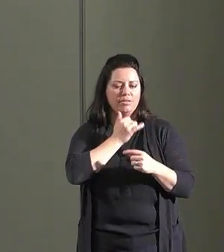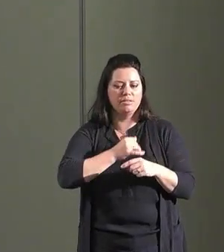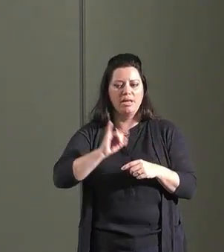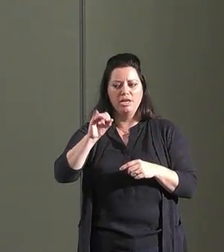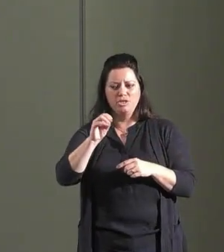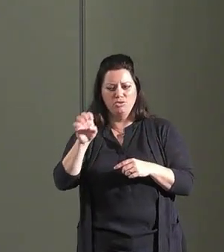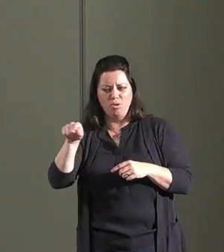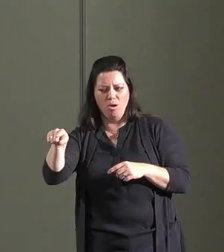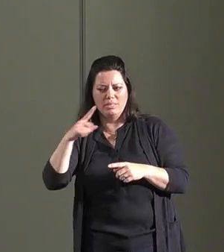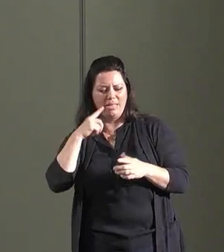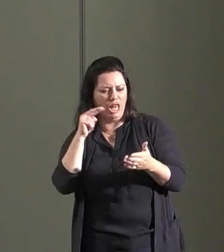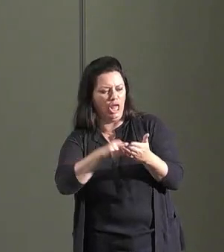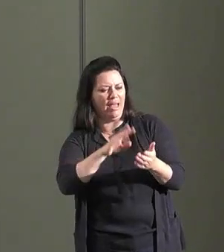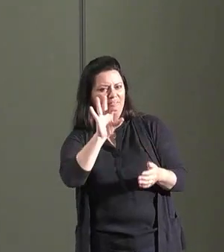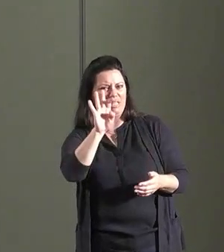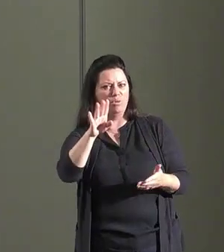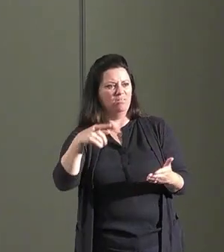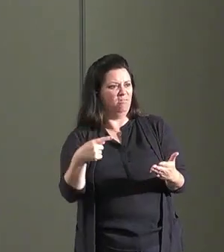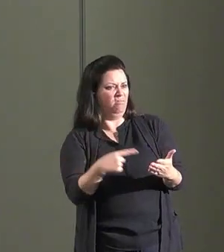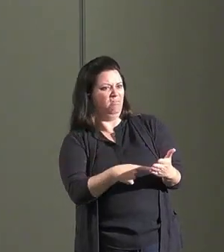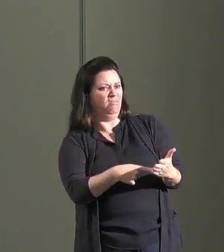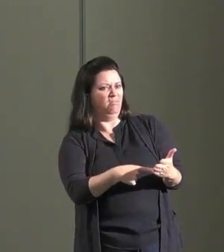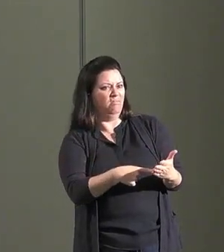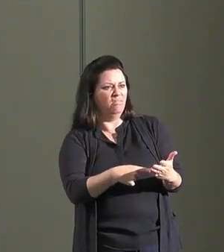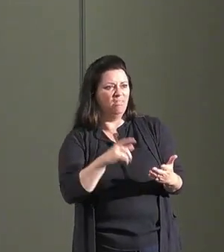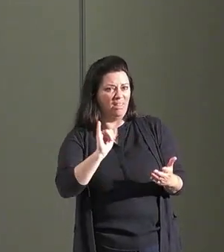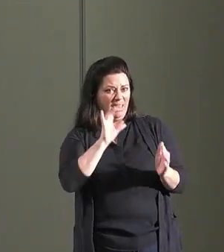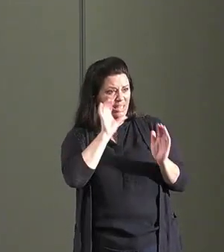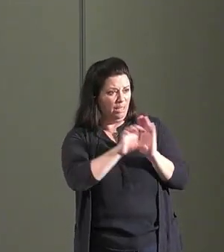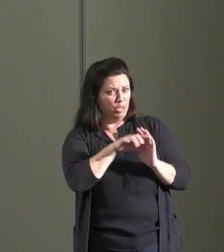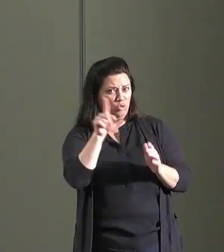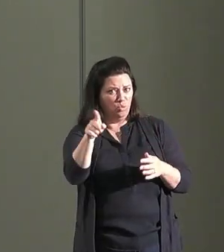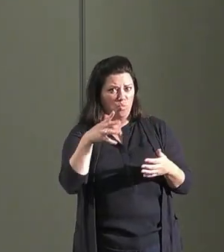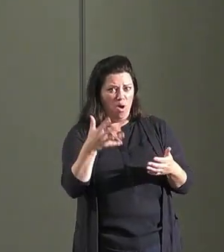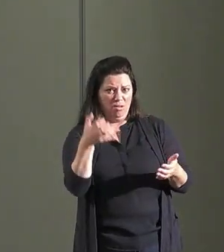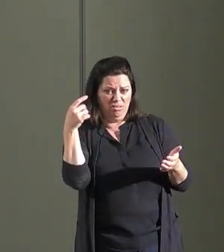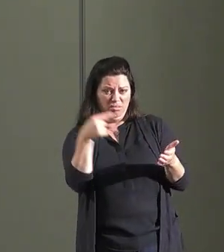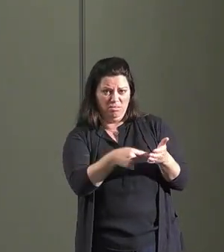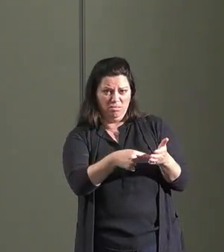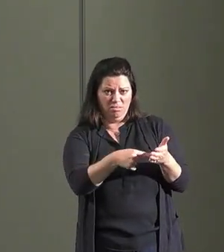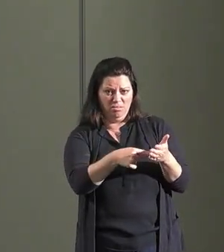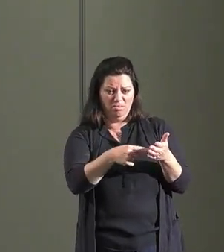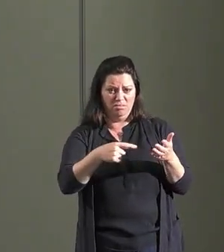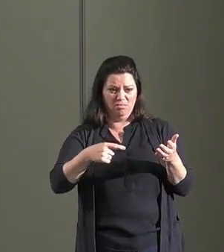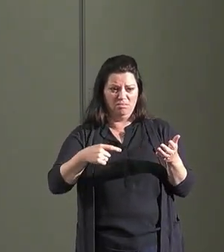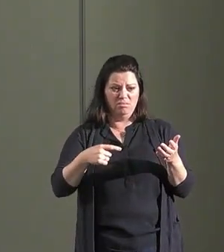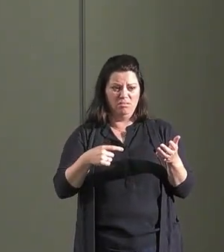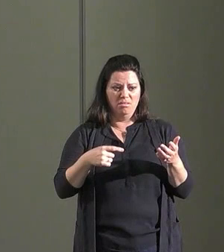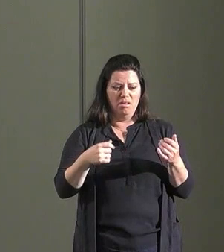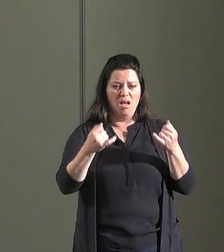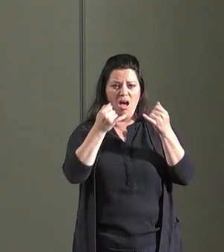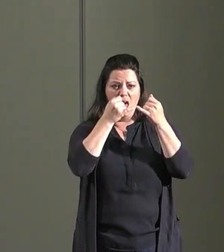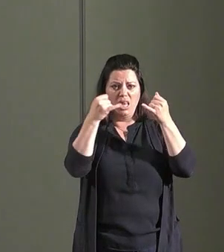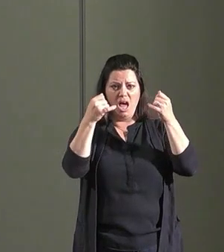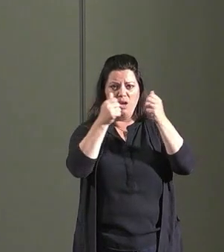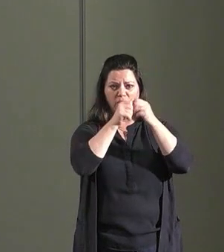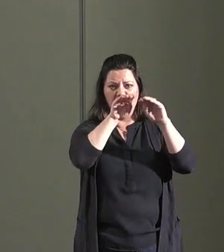Facebook, and said, hey is this the image you want aligned with decrease accessibility. They went